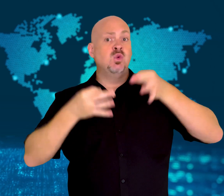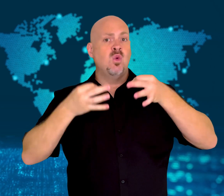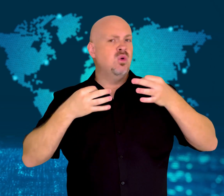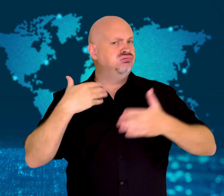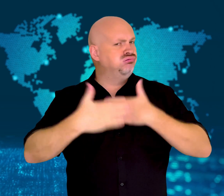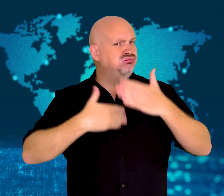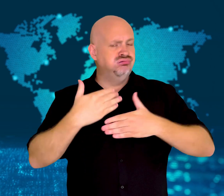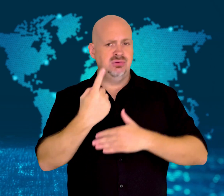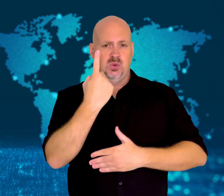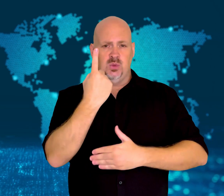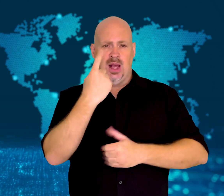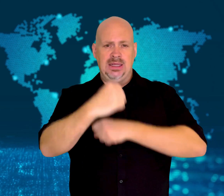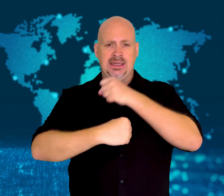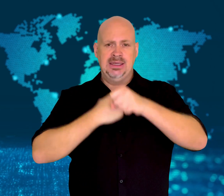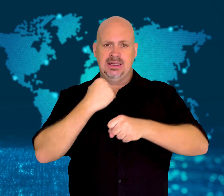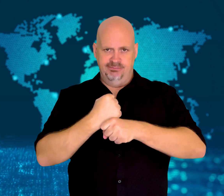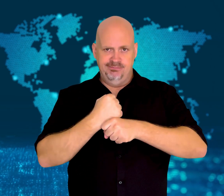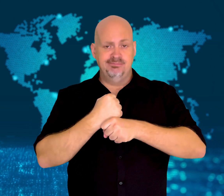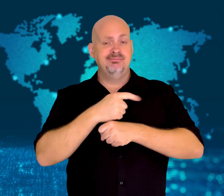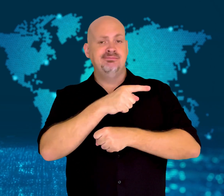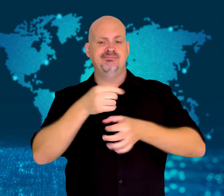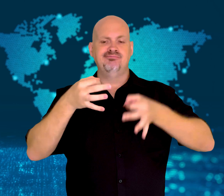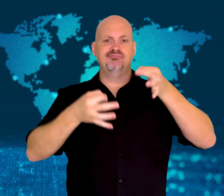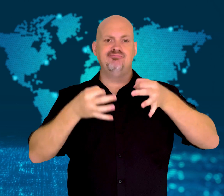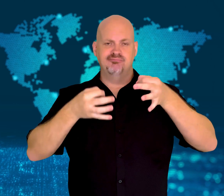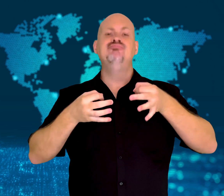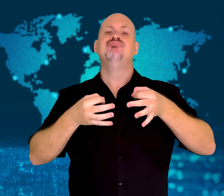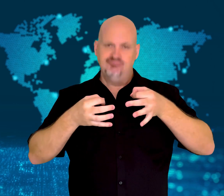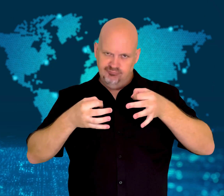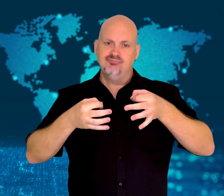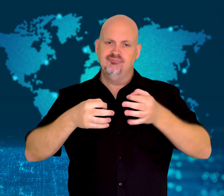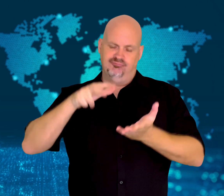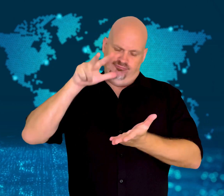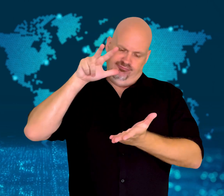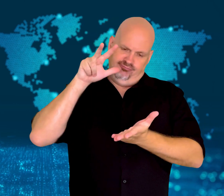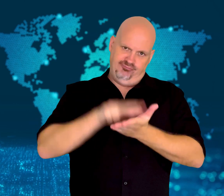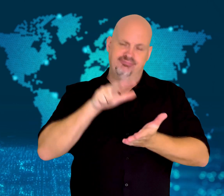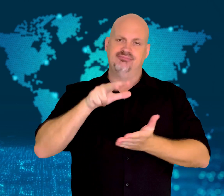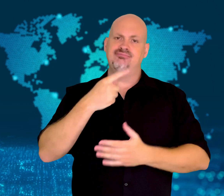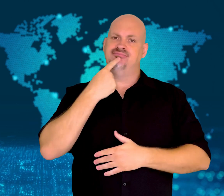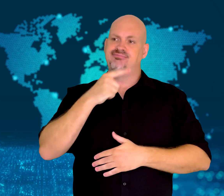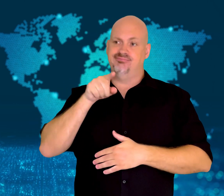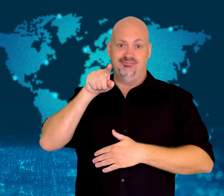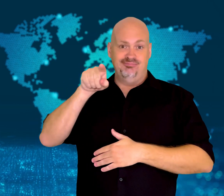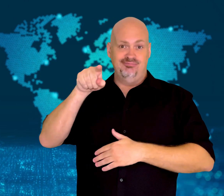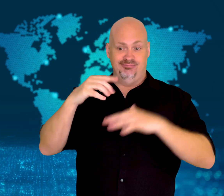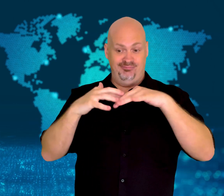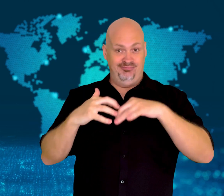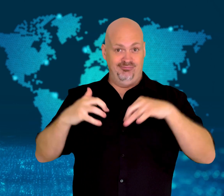After a year in court, the judge ruled that authorities failed